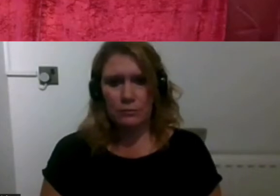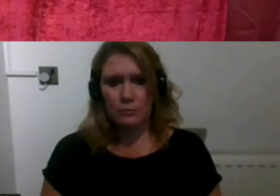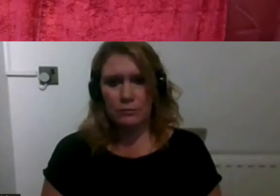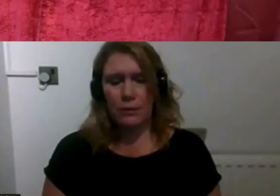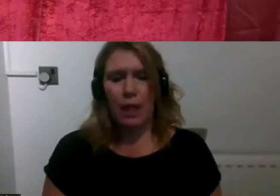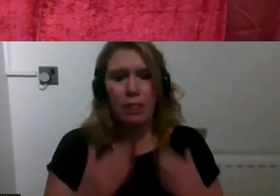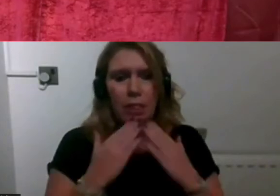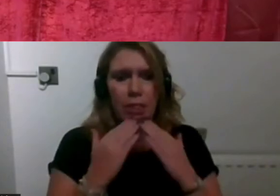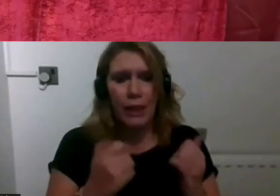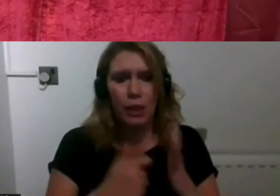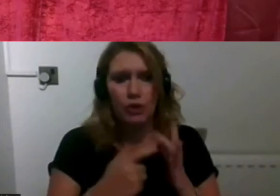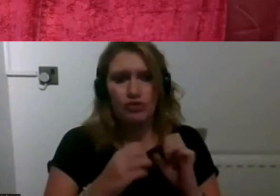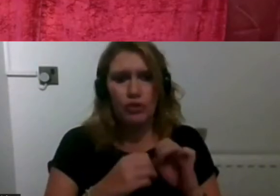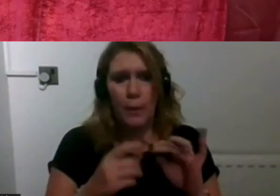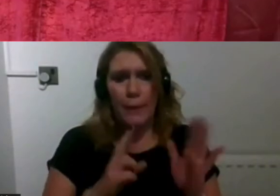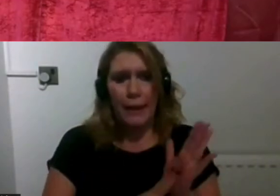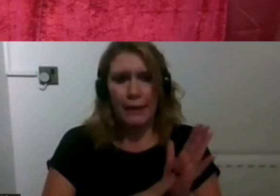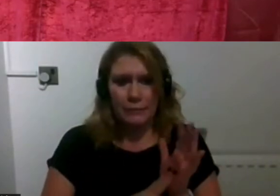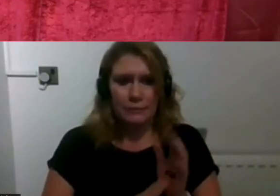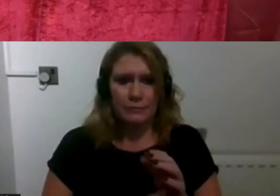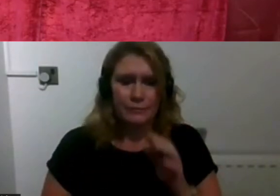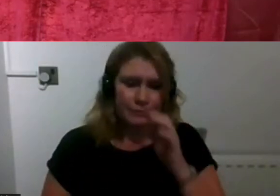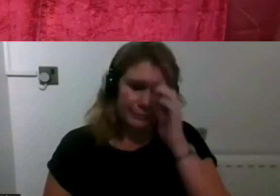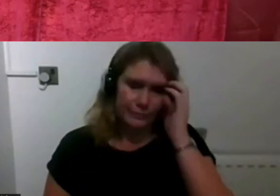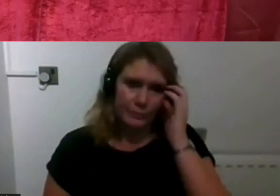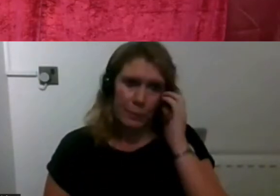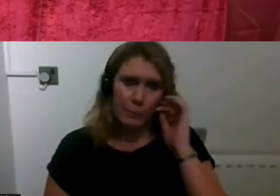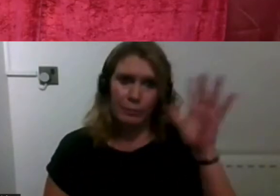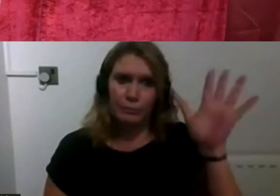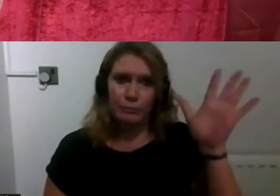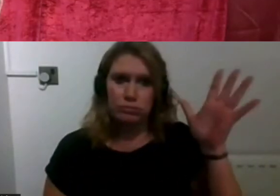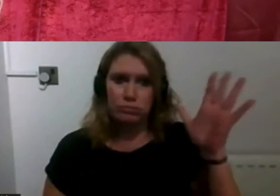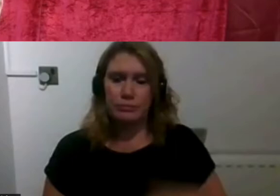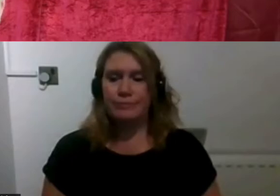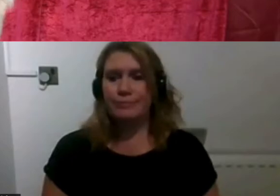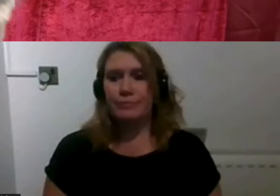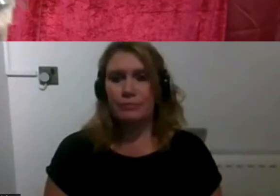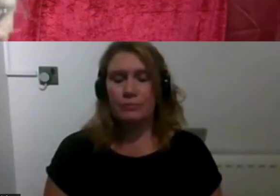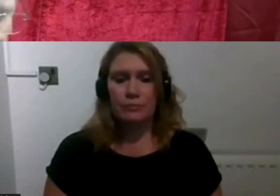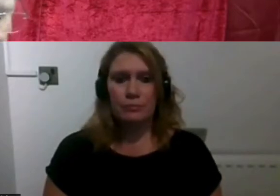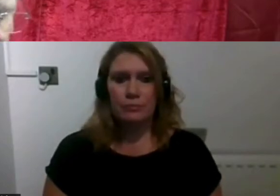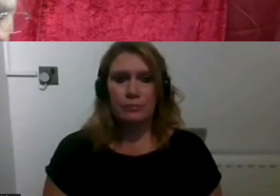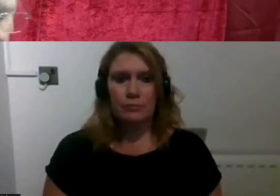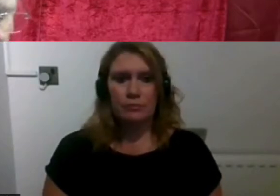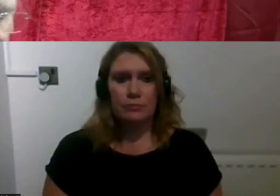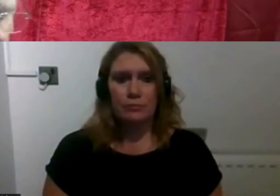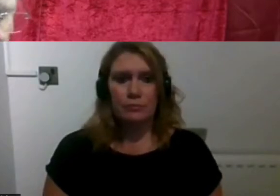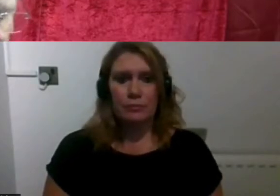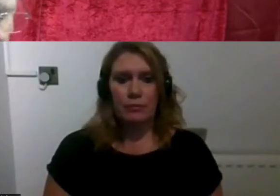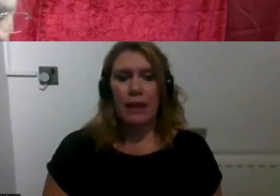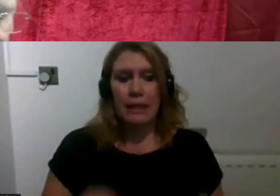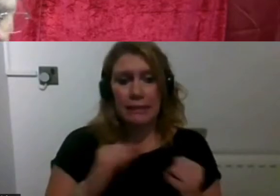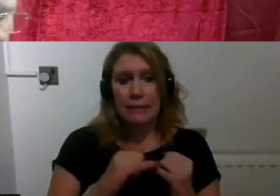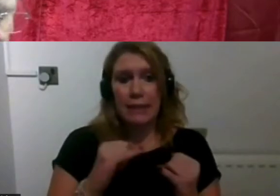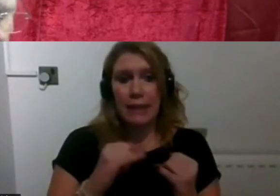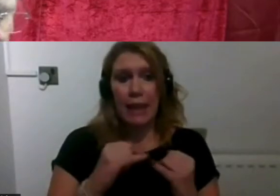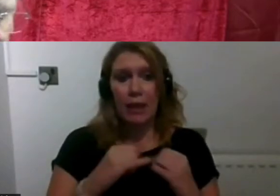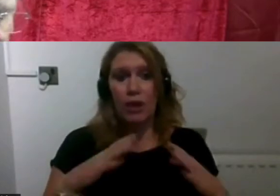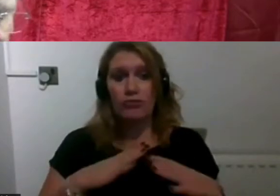virtual round of applause for ro pin. I wonder if Sahera is there to come in